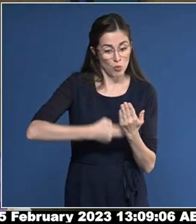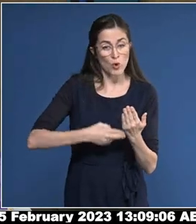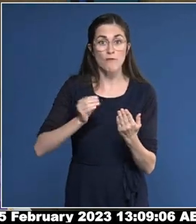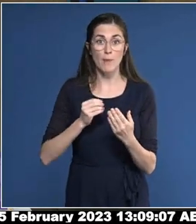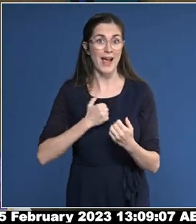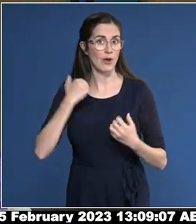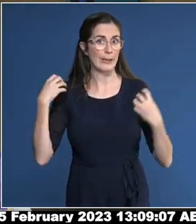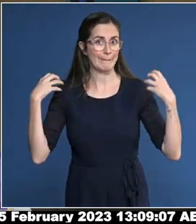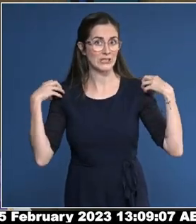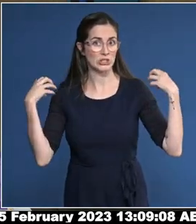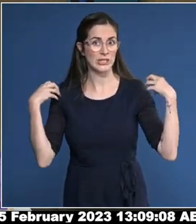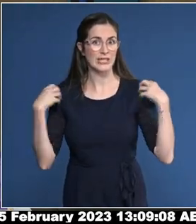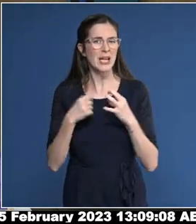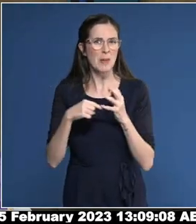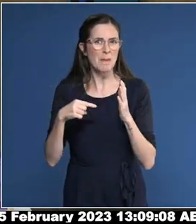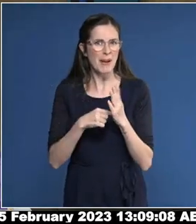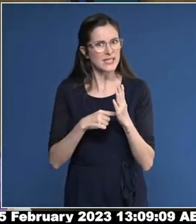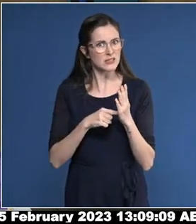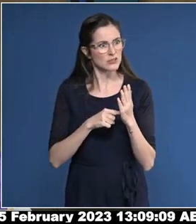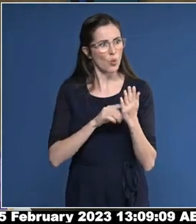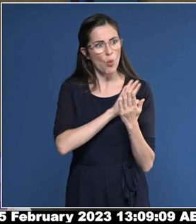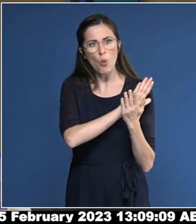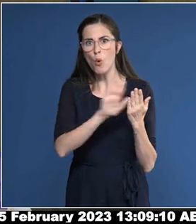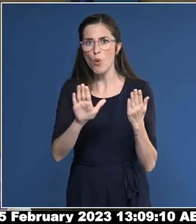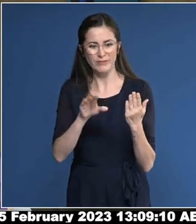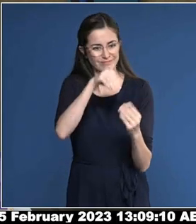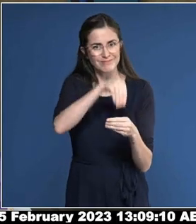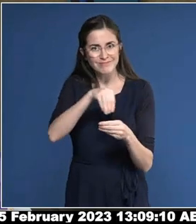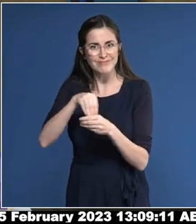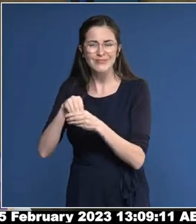that report that I would have thought came as a particular surprise.